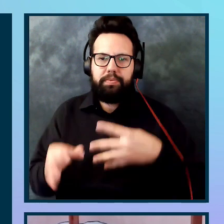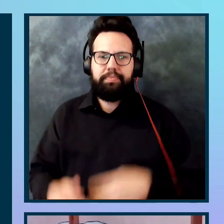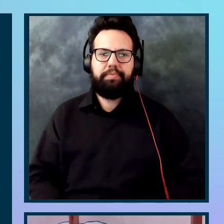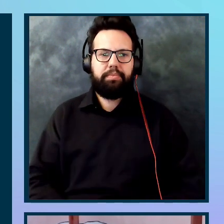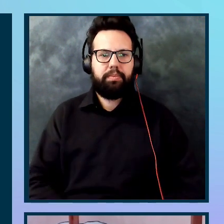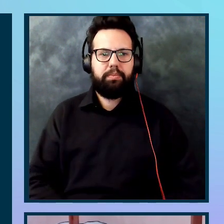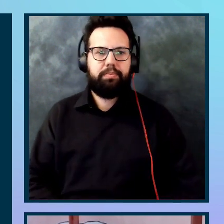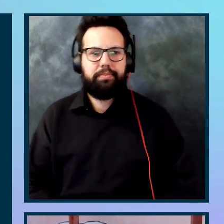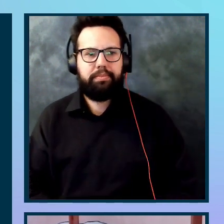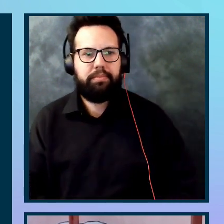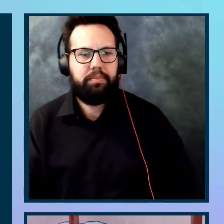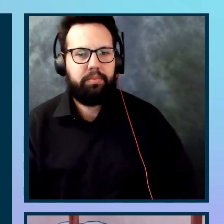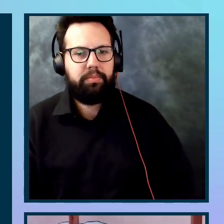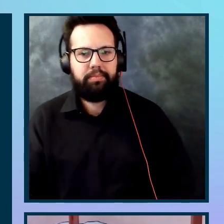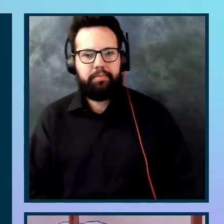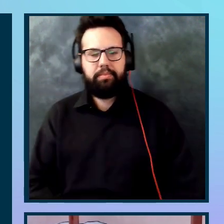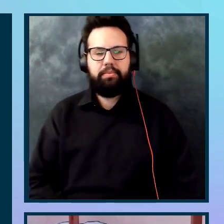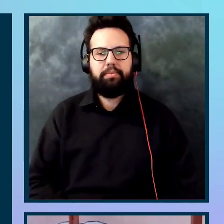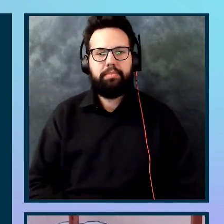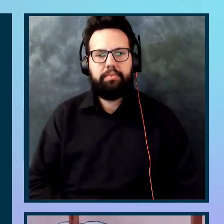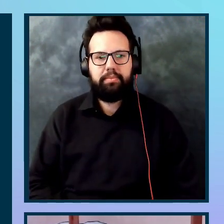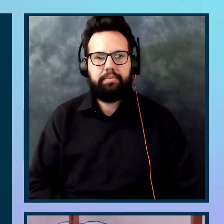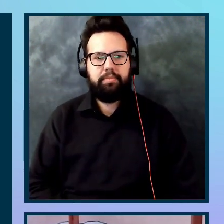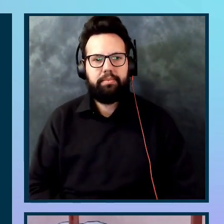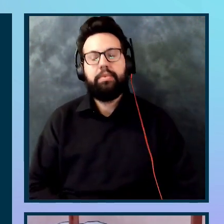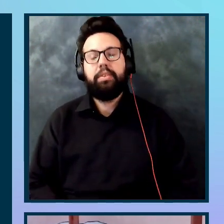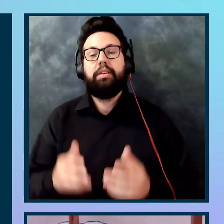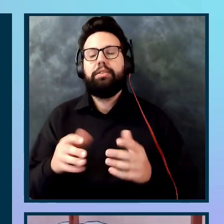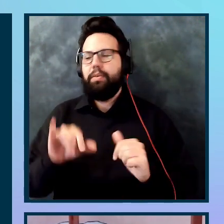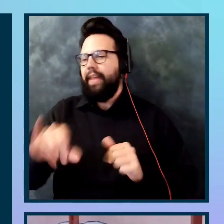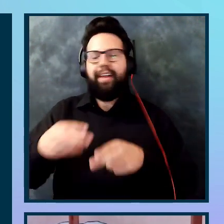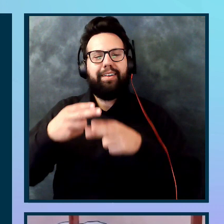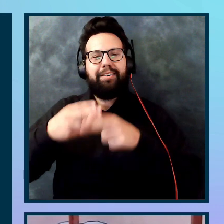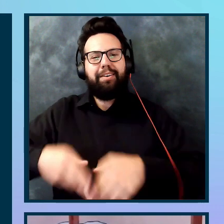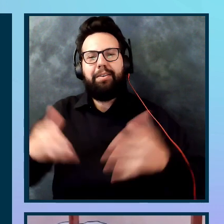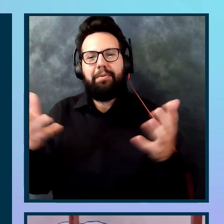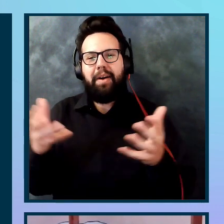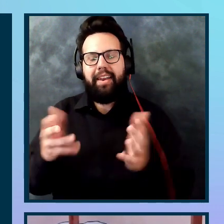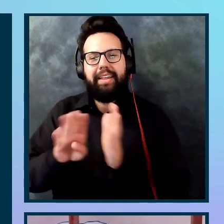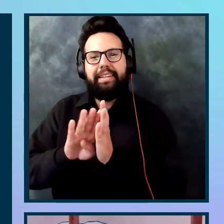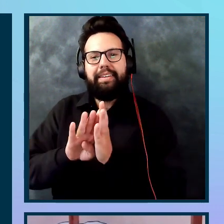was essentially behavior-driven development, so behavior-driven development,